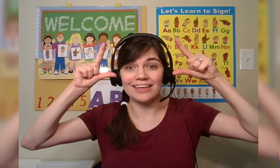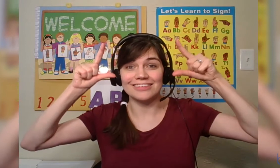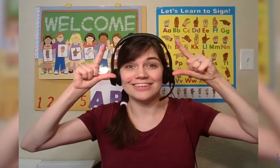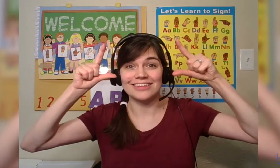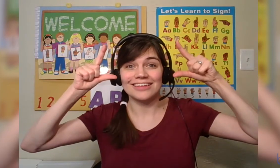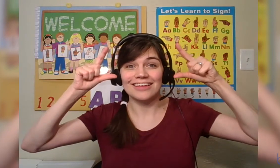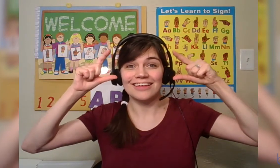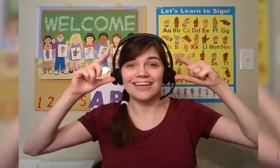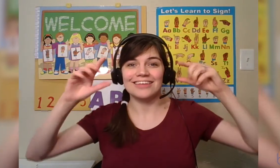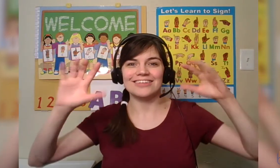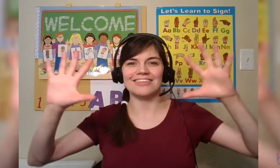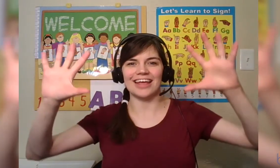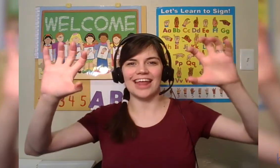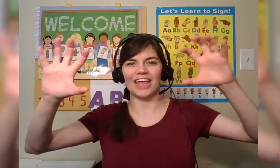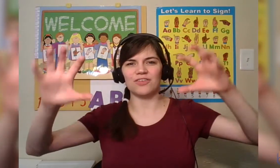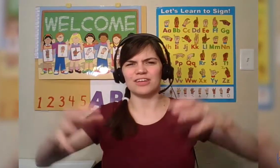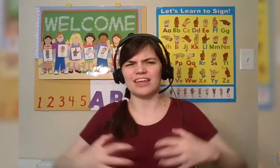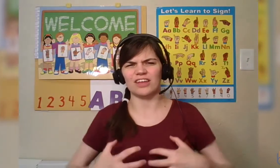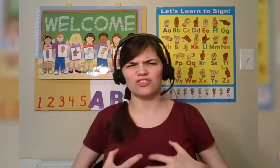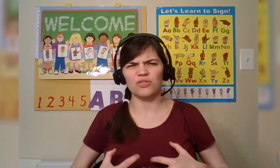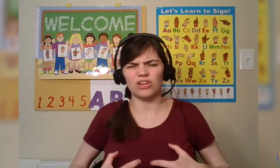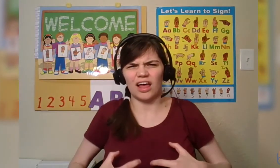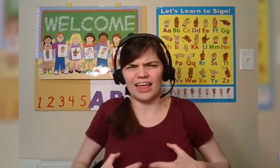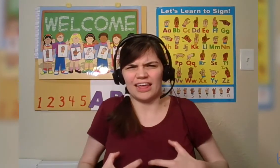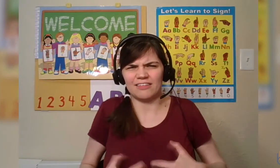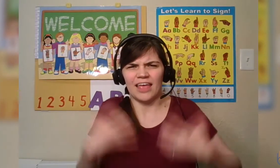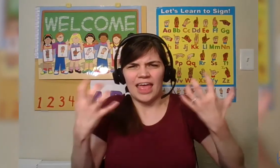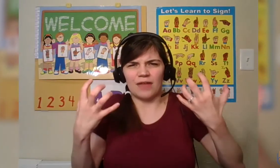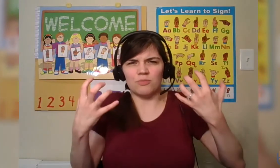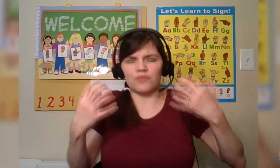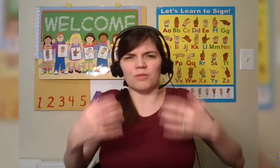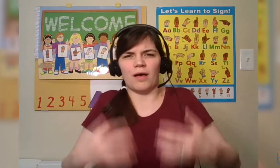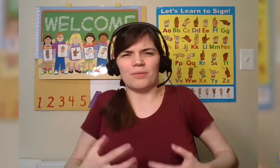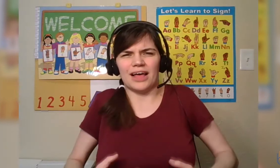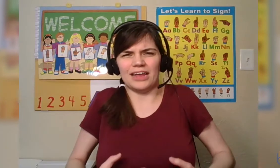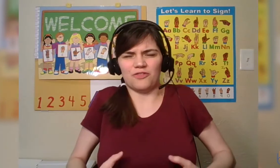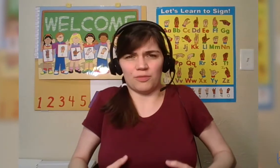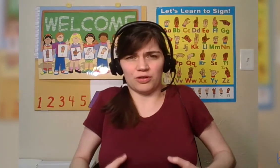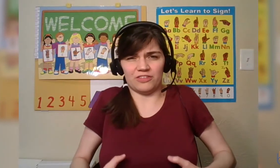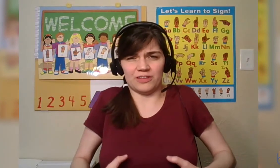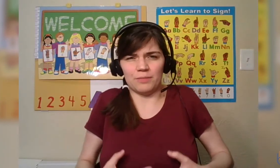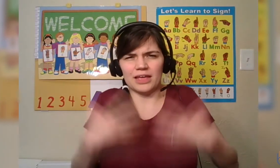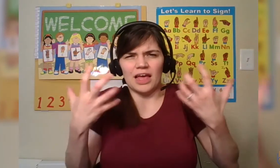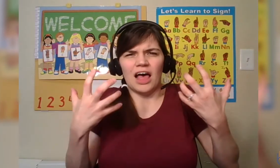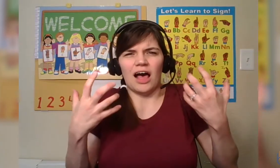To sign, "angry," take two claw hands and move them up, kind of from your stomach up,